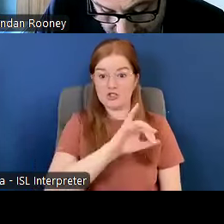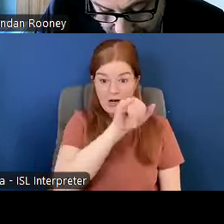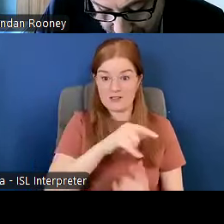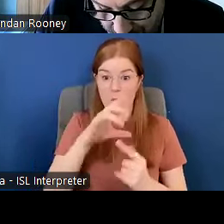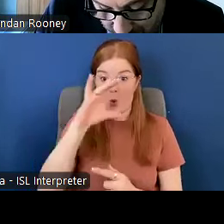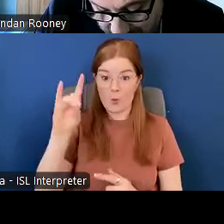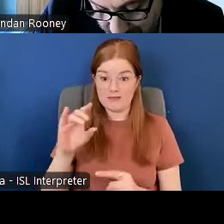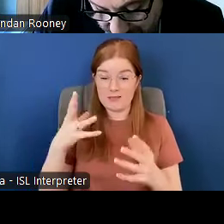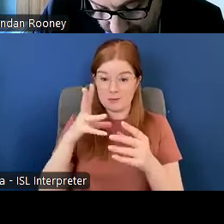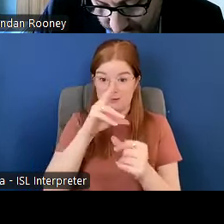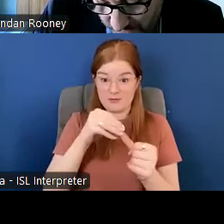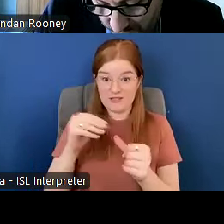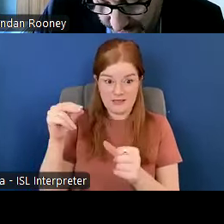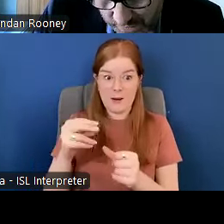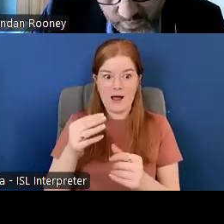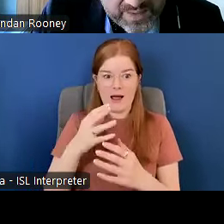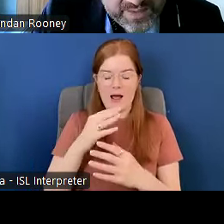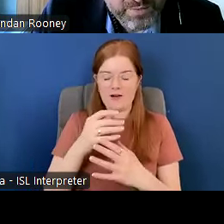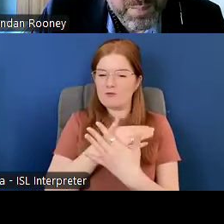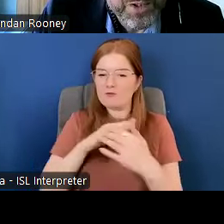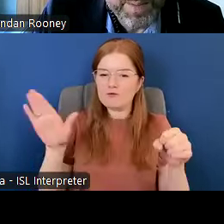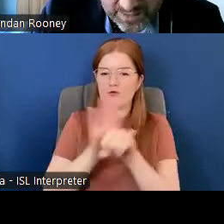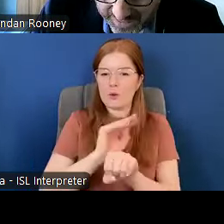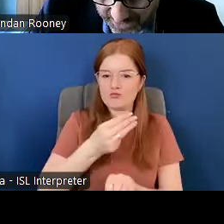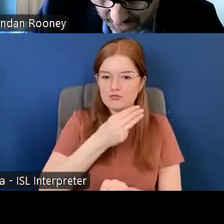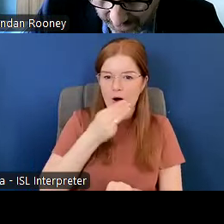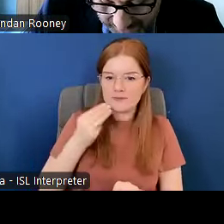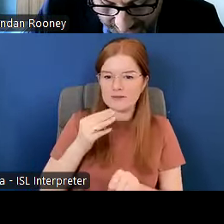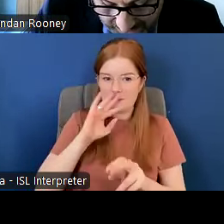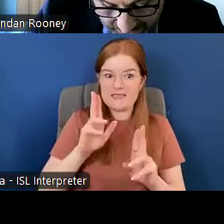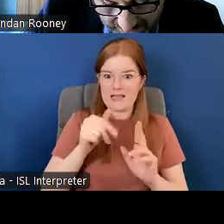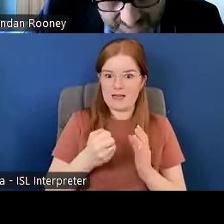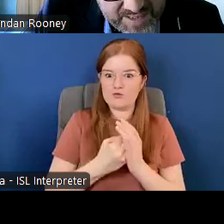as full of promise of being able to grow into works of monumental stature. This